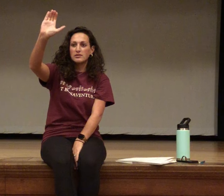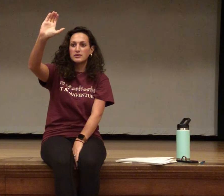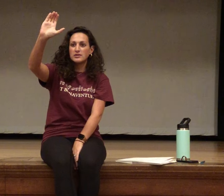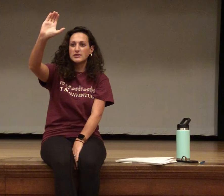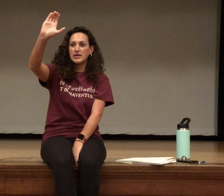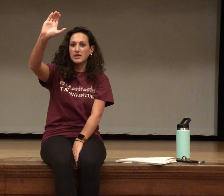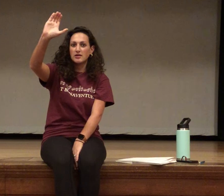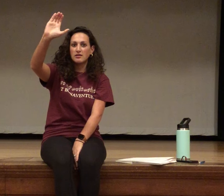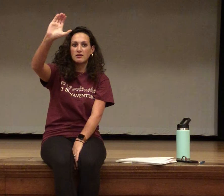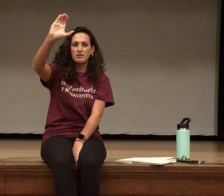C